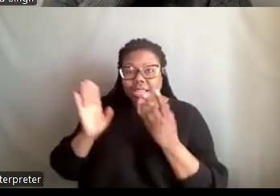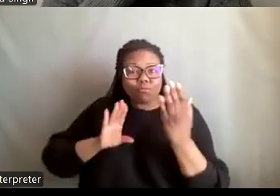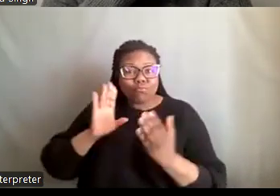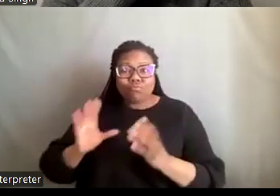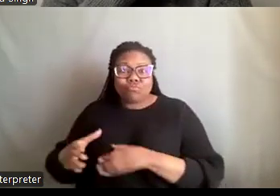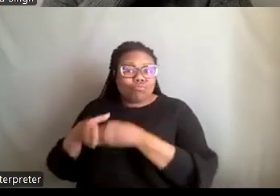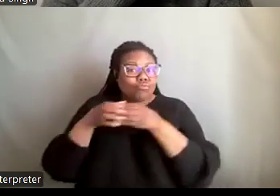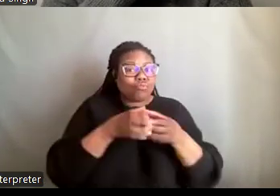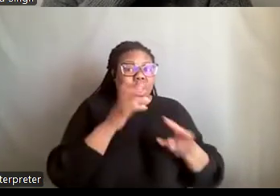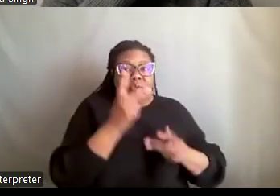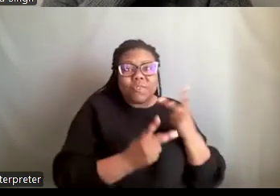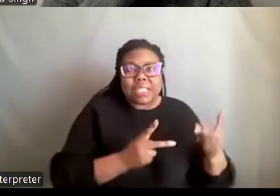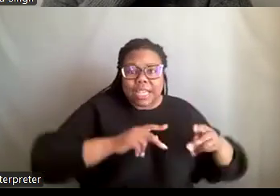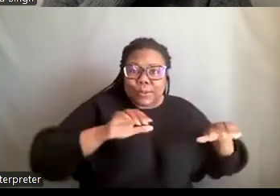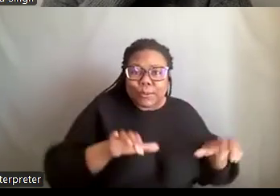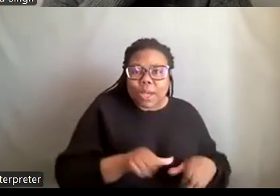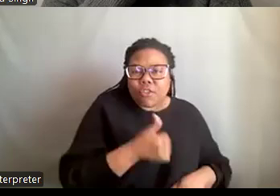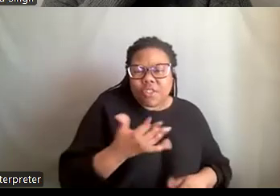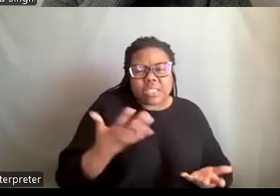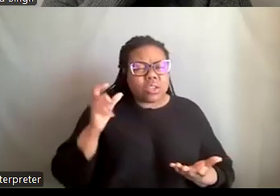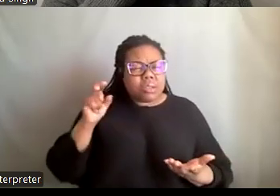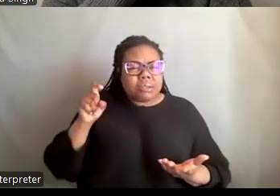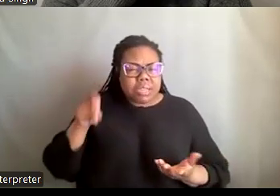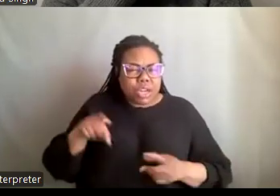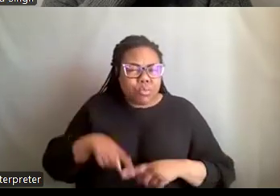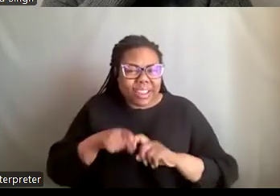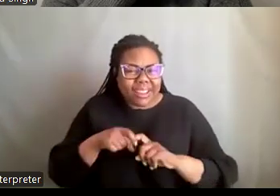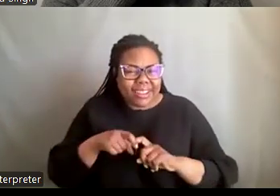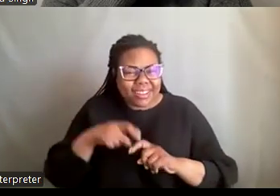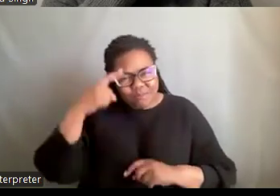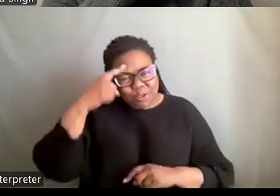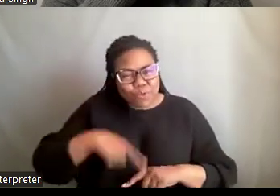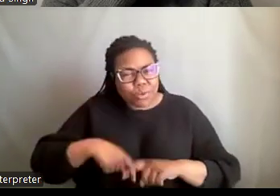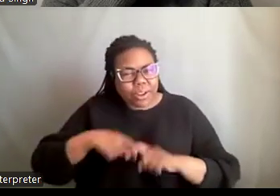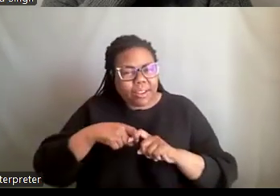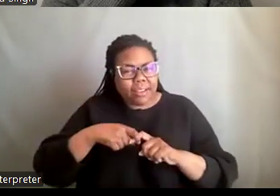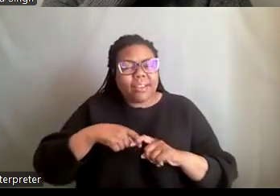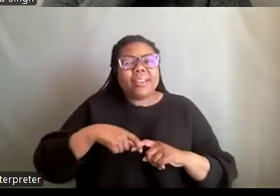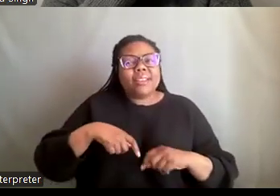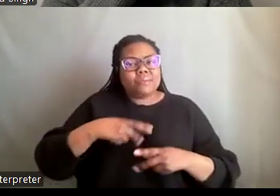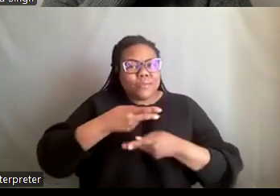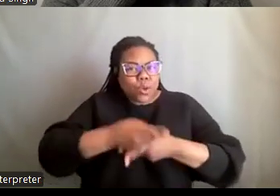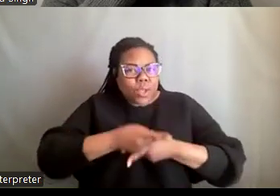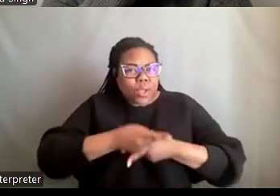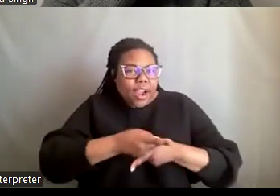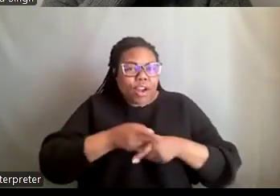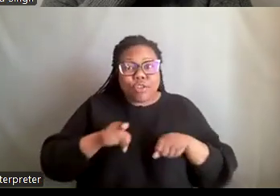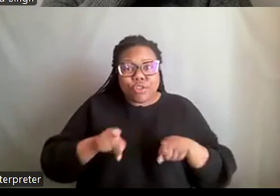to see some games. I want to see some in-person visit to something else. You need to give people's minds a break.